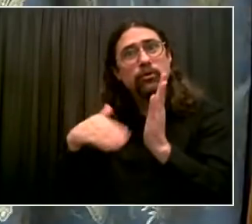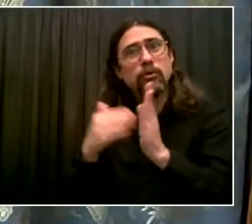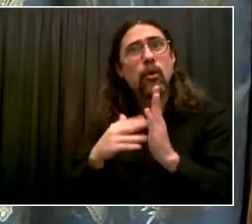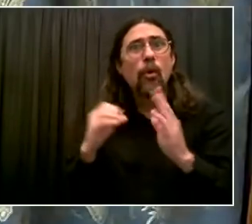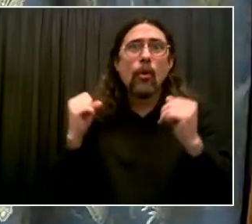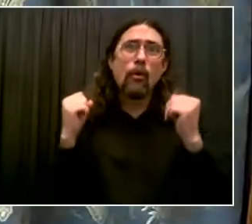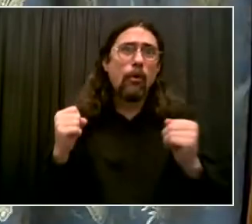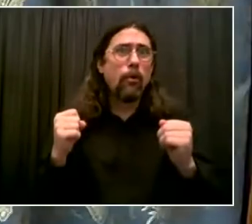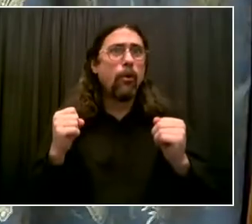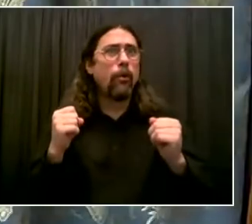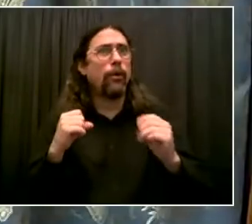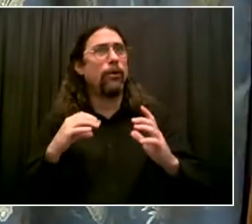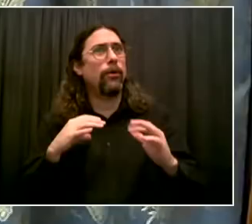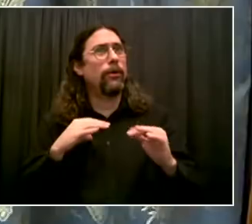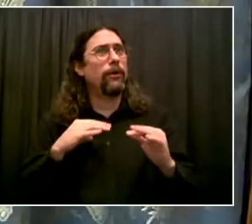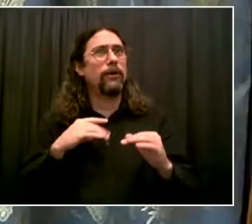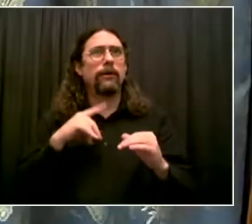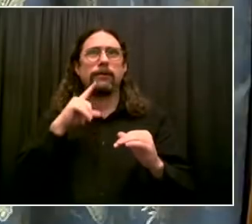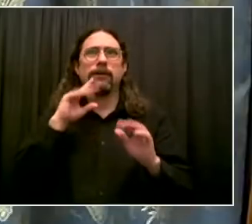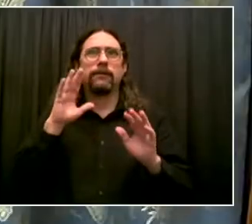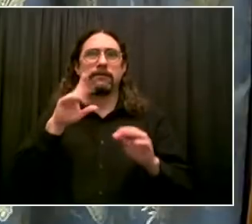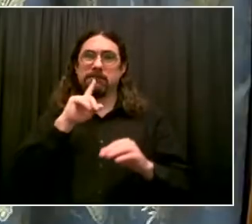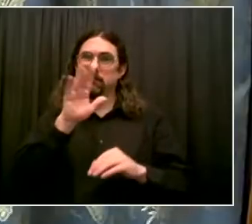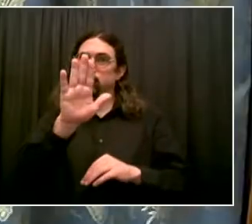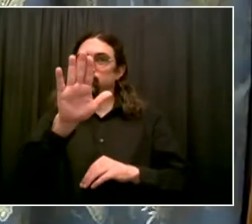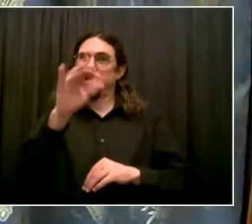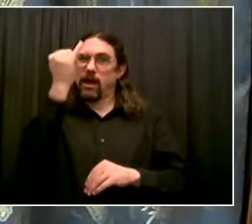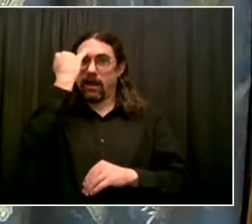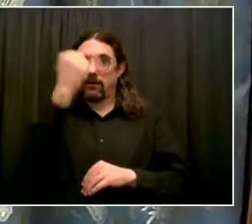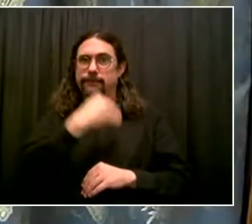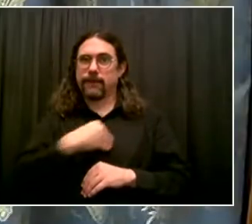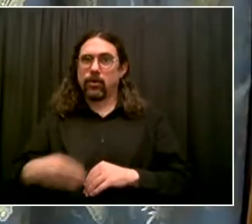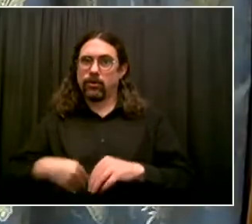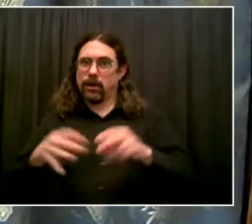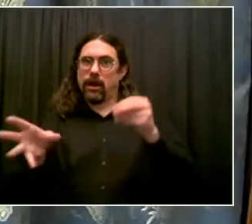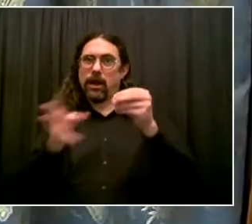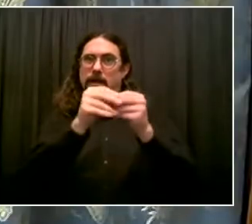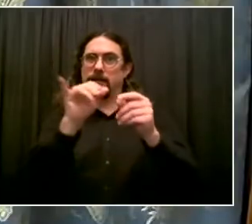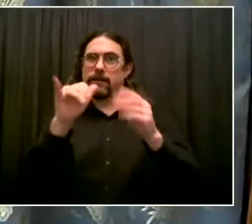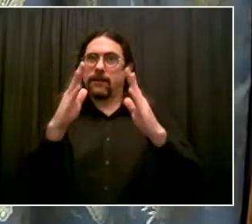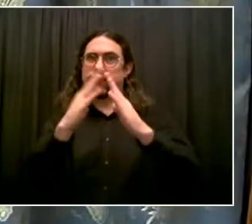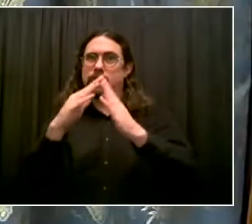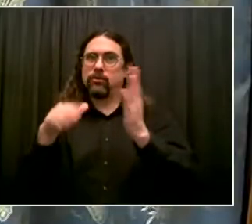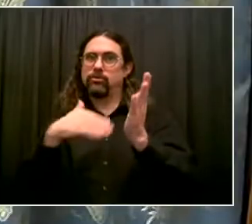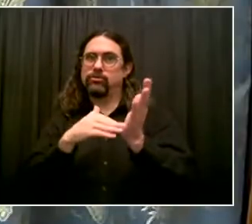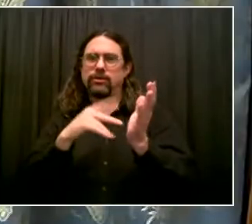THAT MR. MAYOR. IT IS EXTREMELY IMPORTANT WE HAVE A YOUTH CENTER IN SOUTHEAST